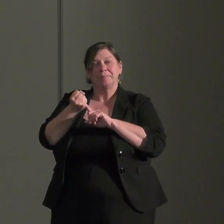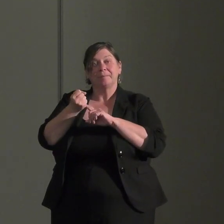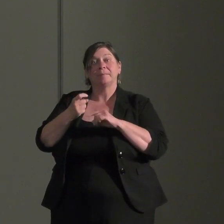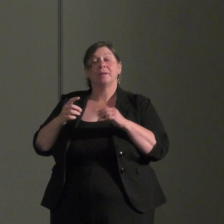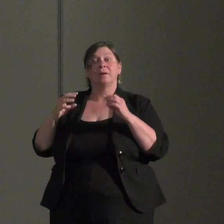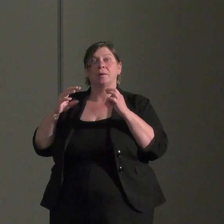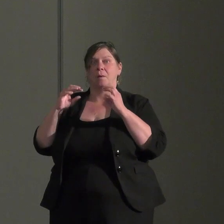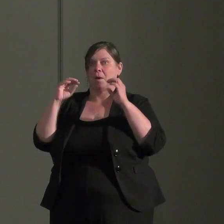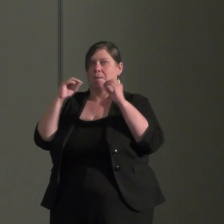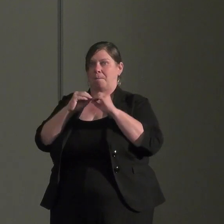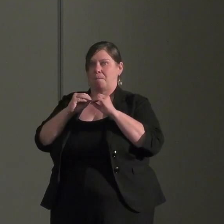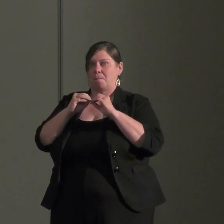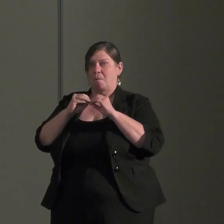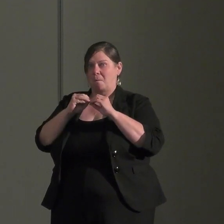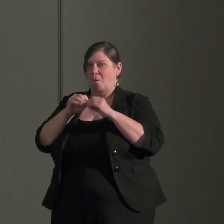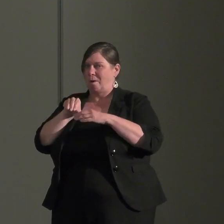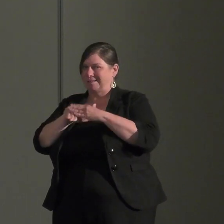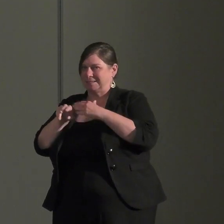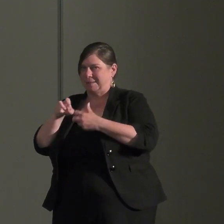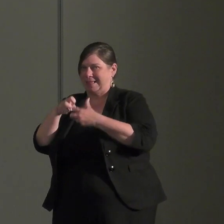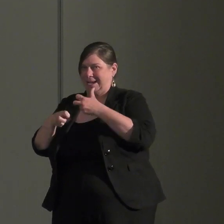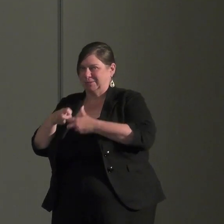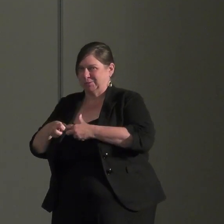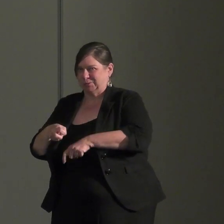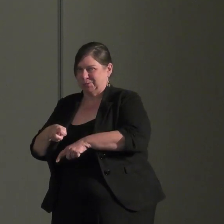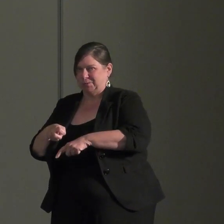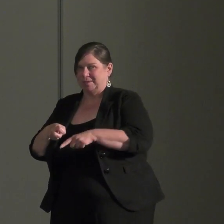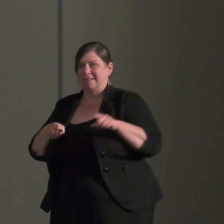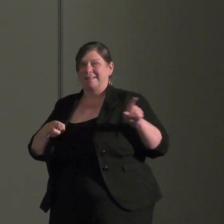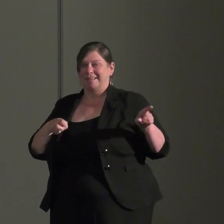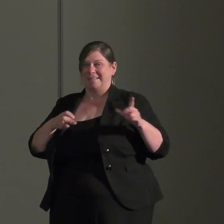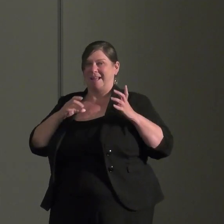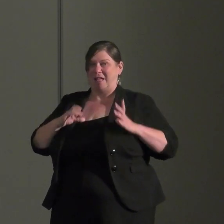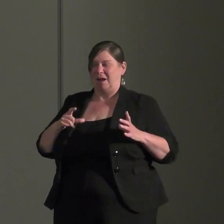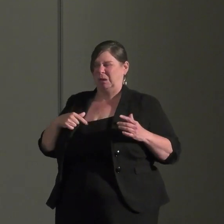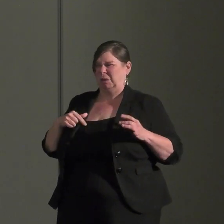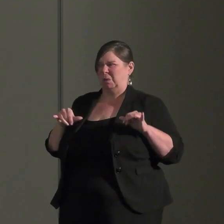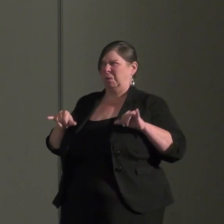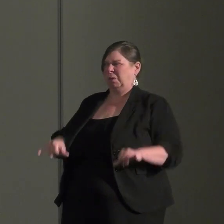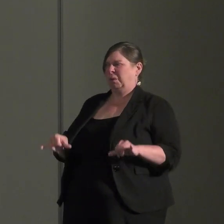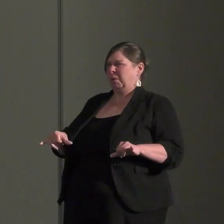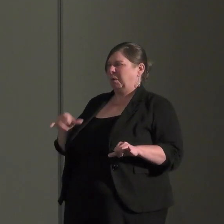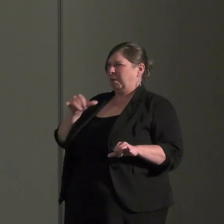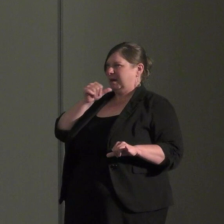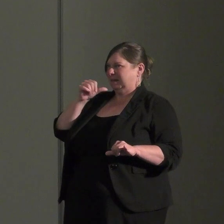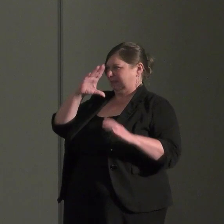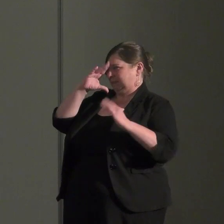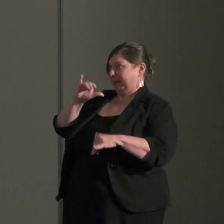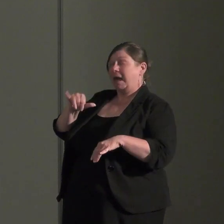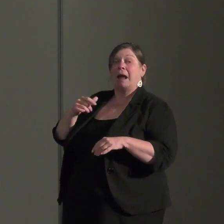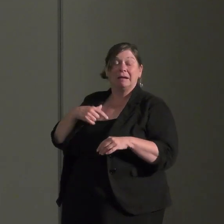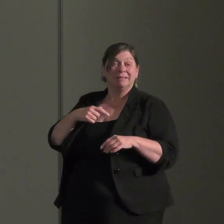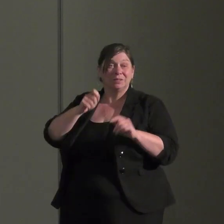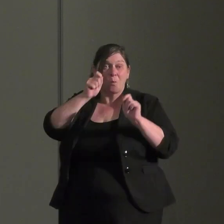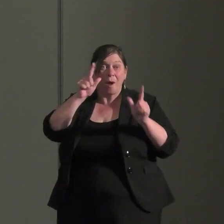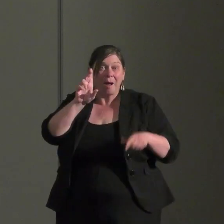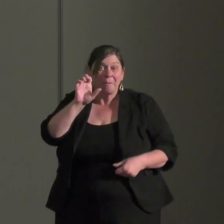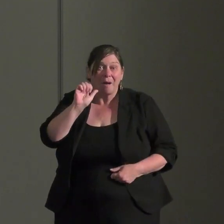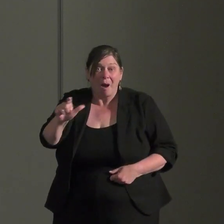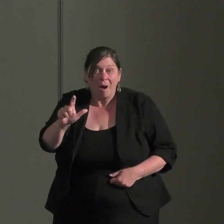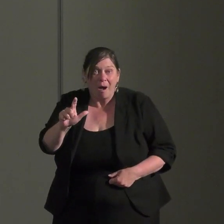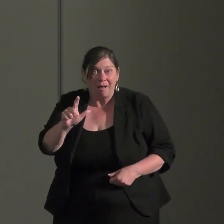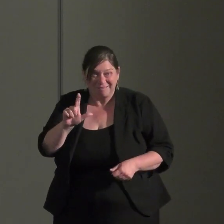issues than they expected that is a big wake-up call that happens more often than you think. They